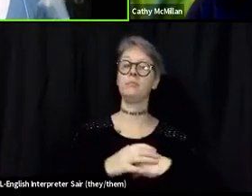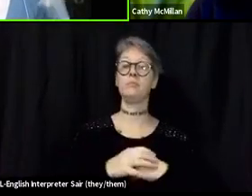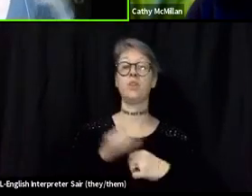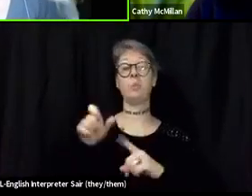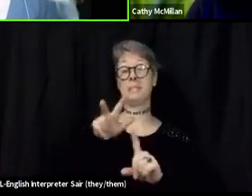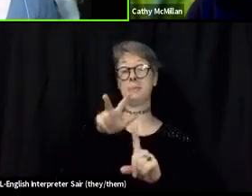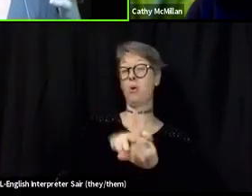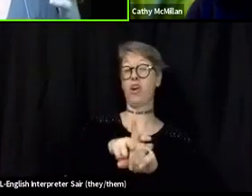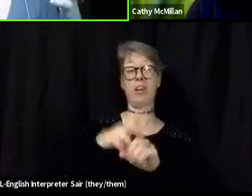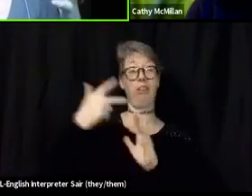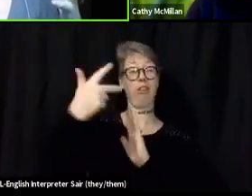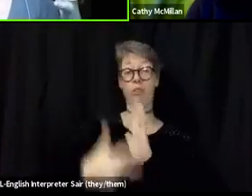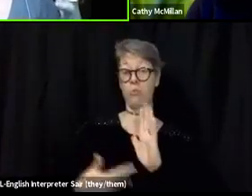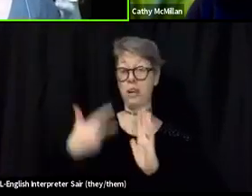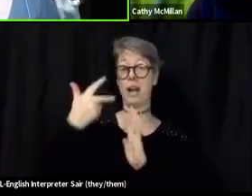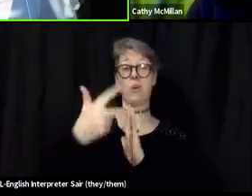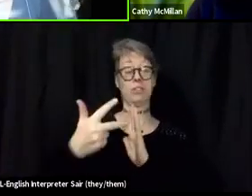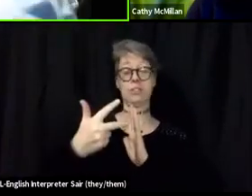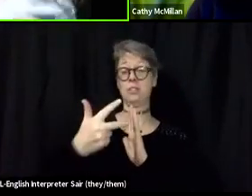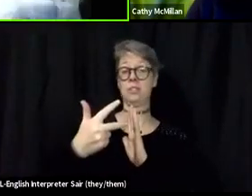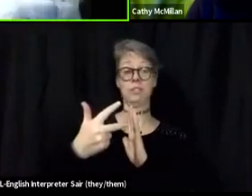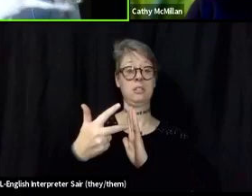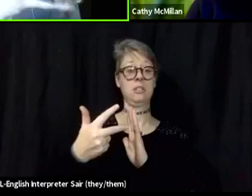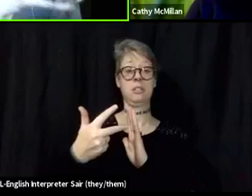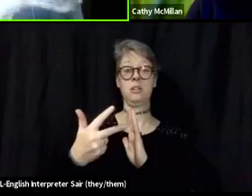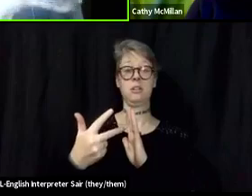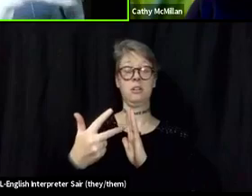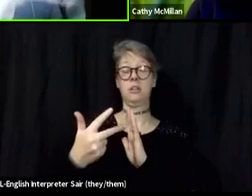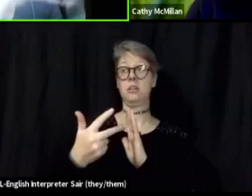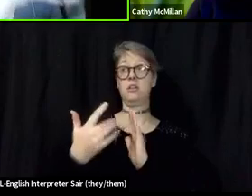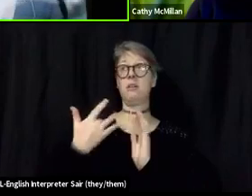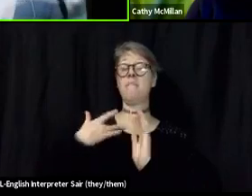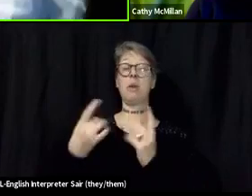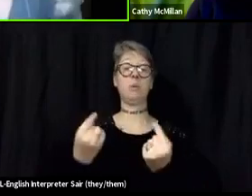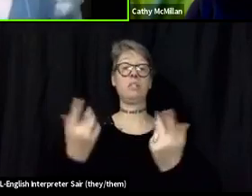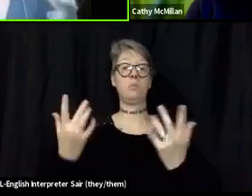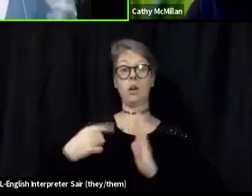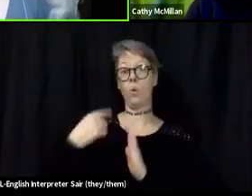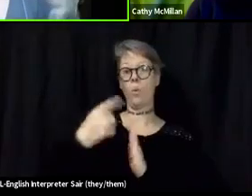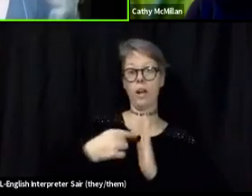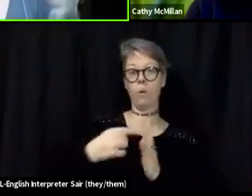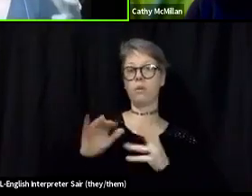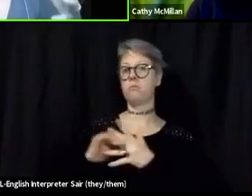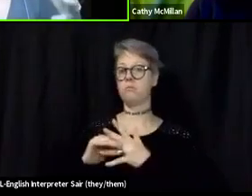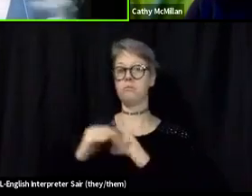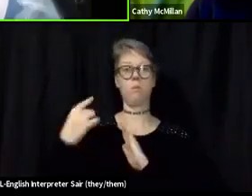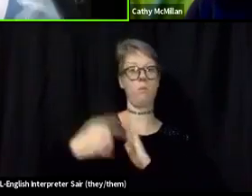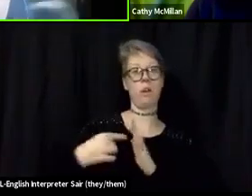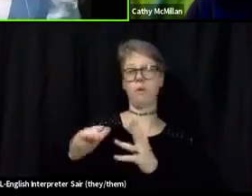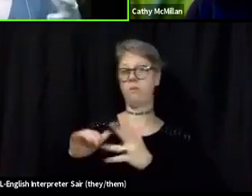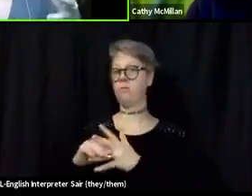at it's a long process, like, you have to at least look alike you have to at least bucket like three hours. , and it may be, what , and it may be, what we did was